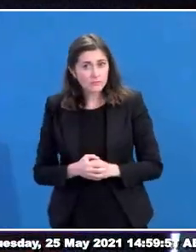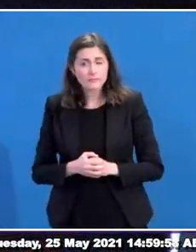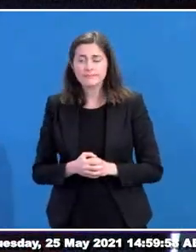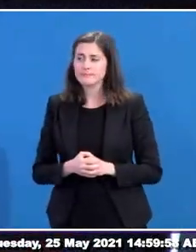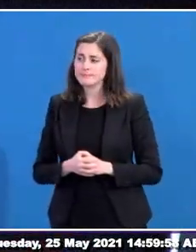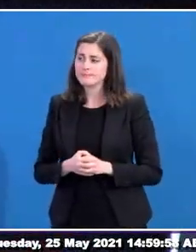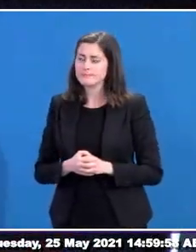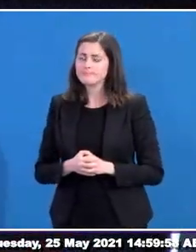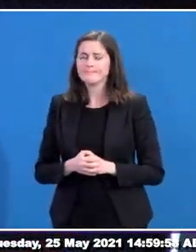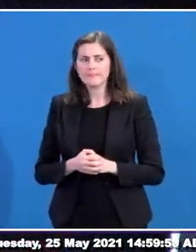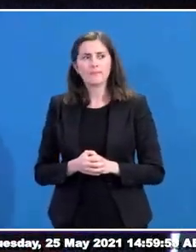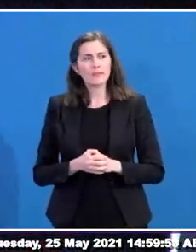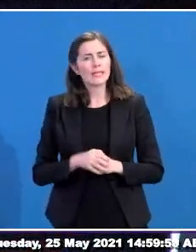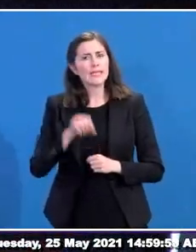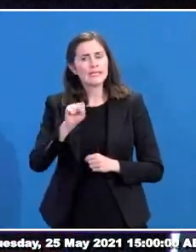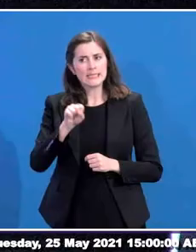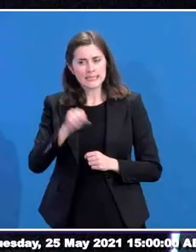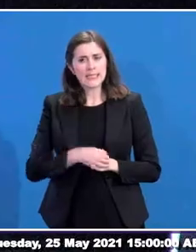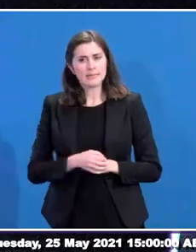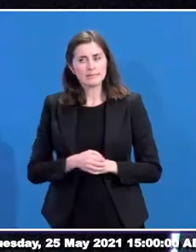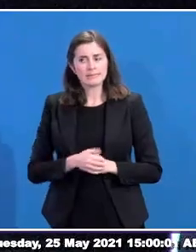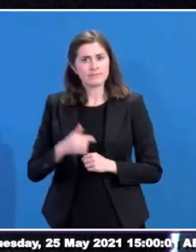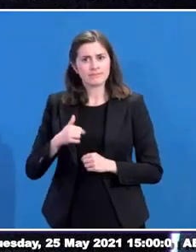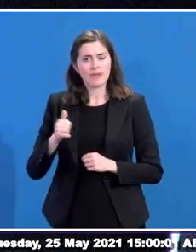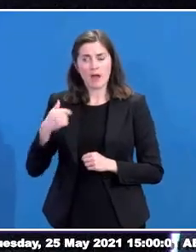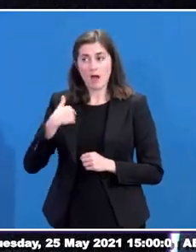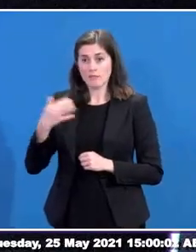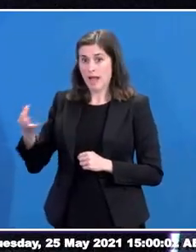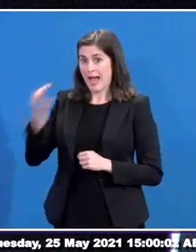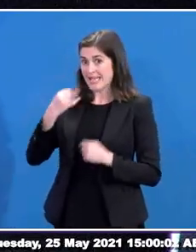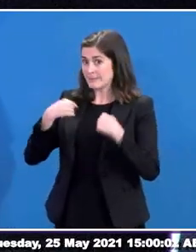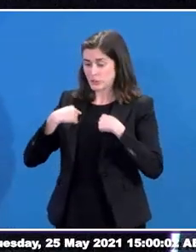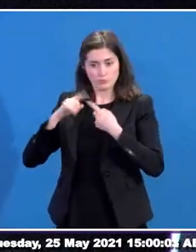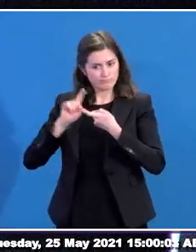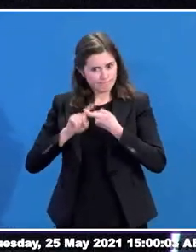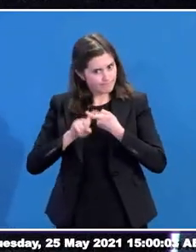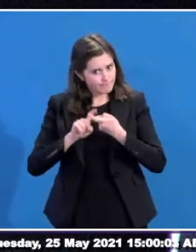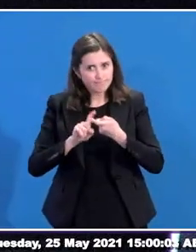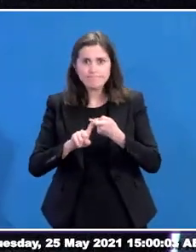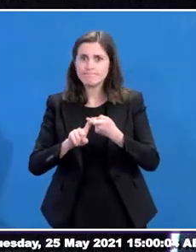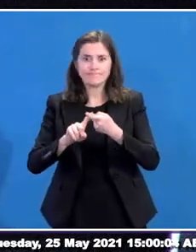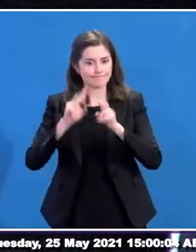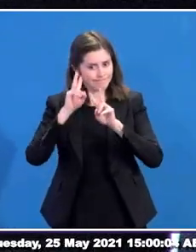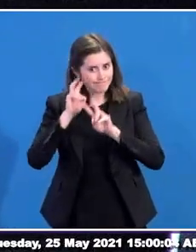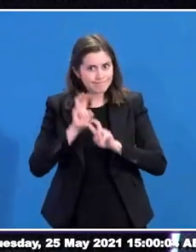I was requested to continue investigating the other allegations